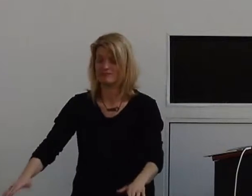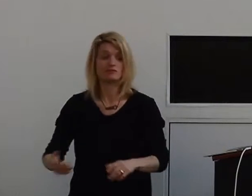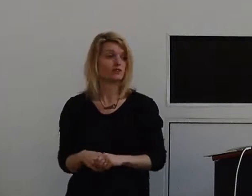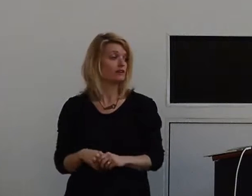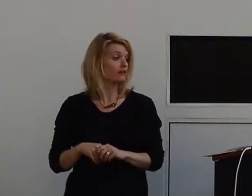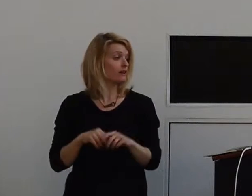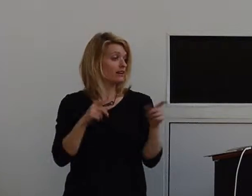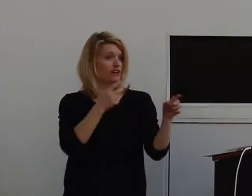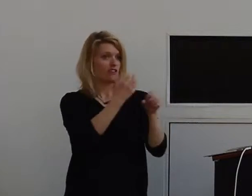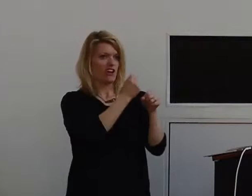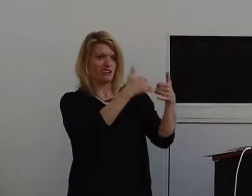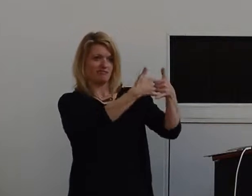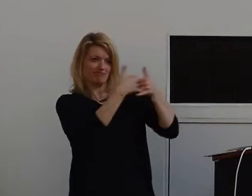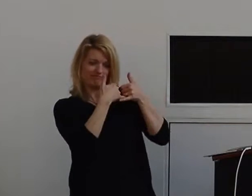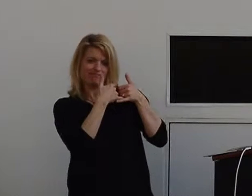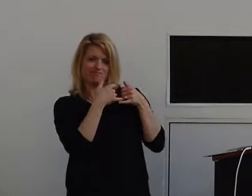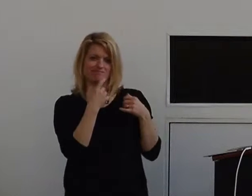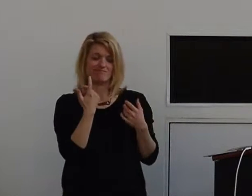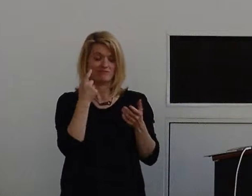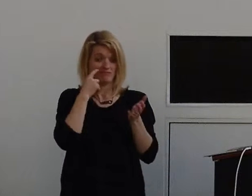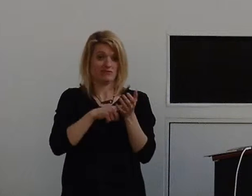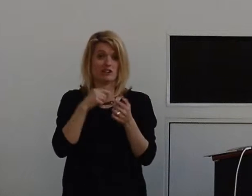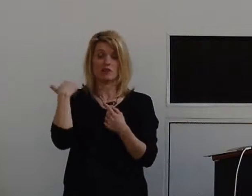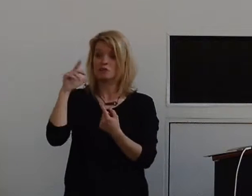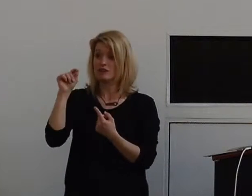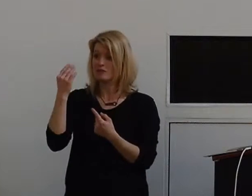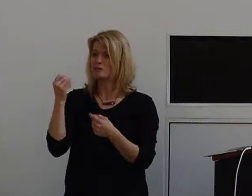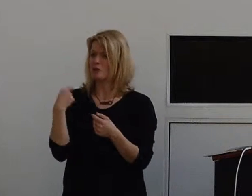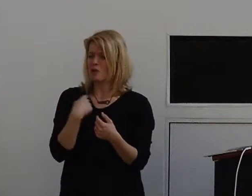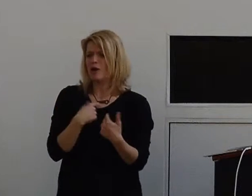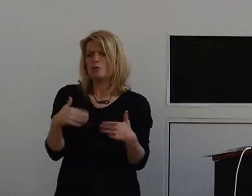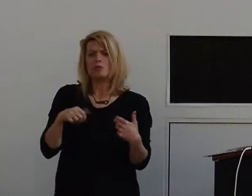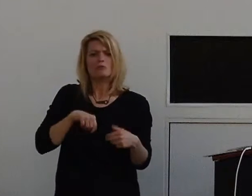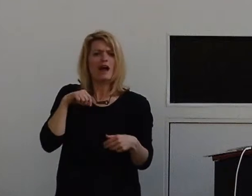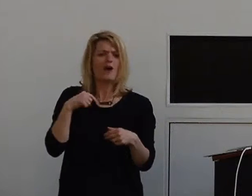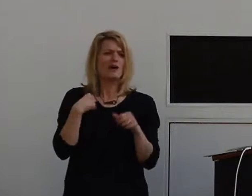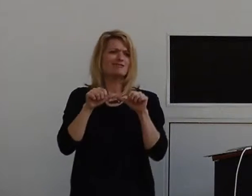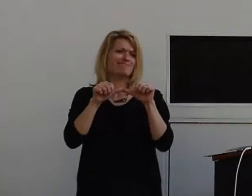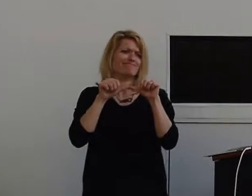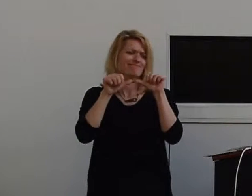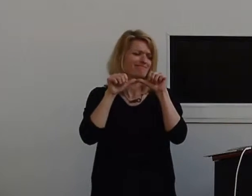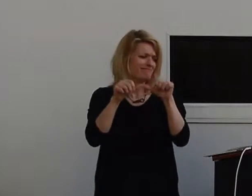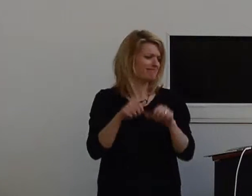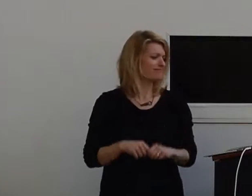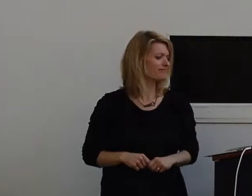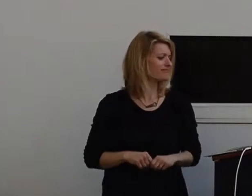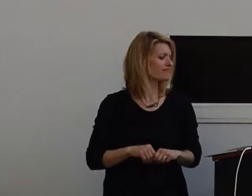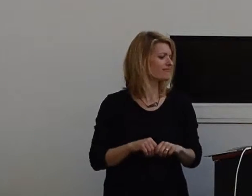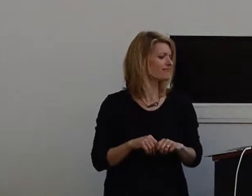This award was given to us in 2014 We are very proud of this.